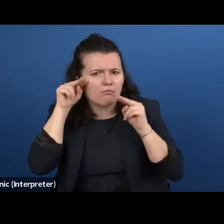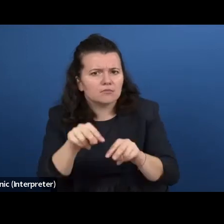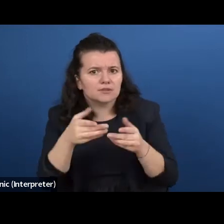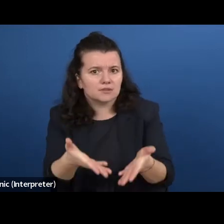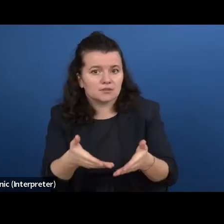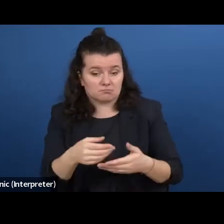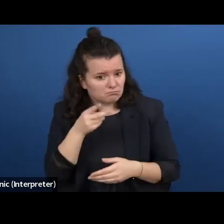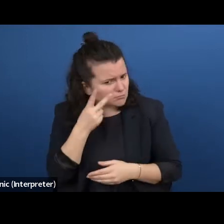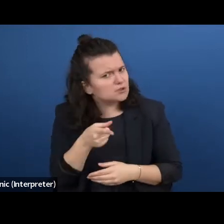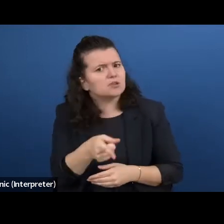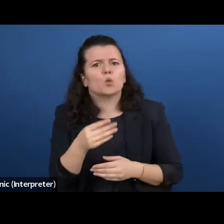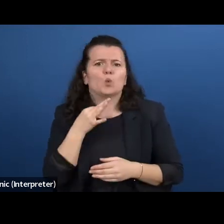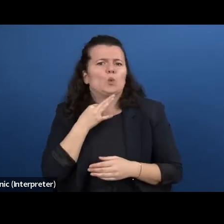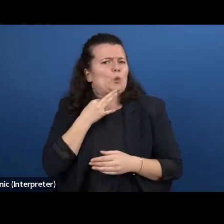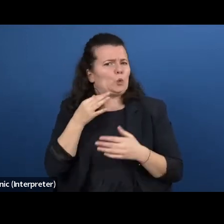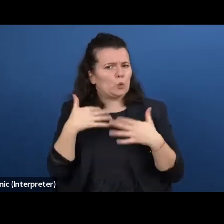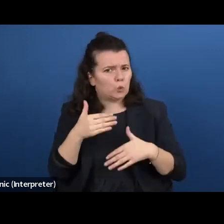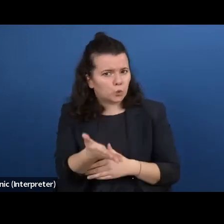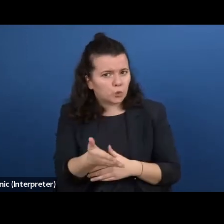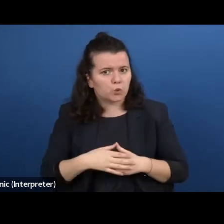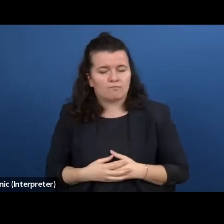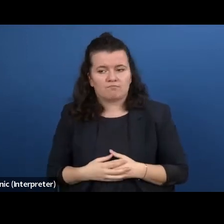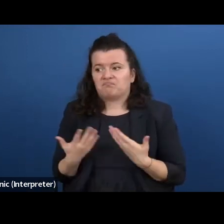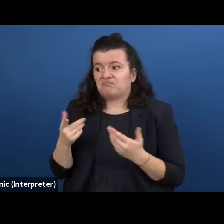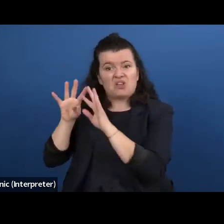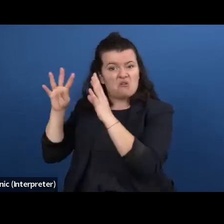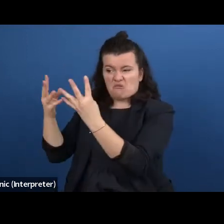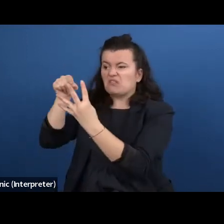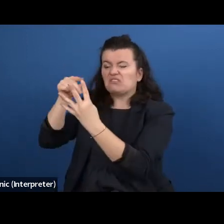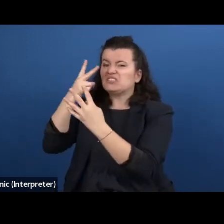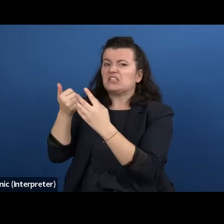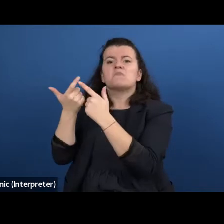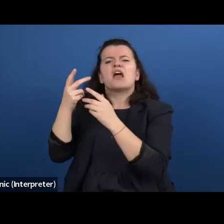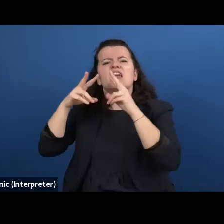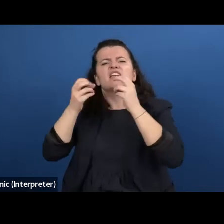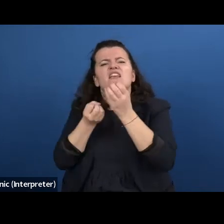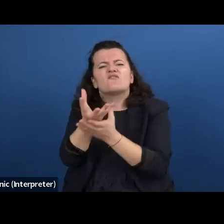and the lack of data, policies, and programmes on this topic.